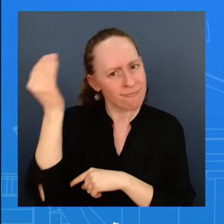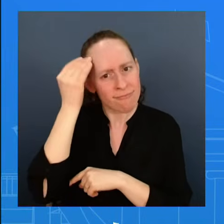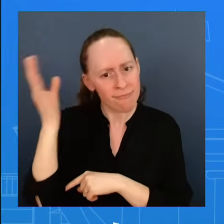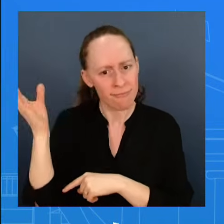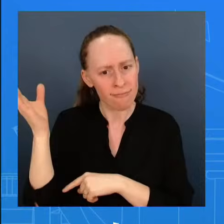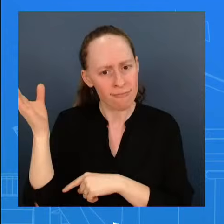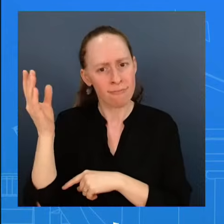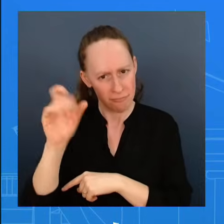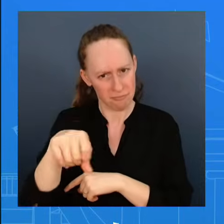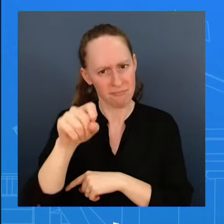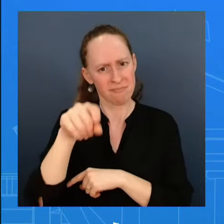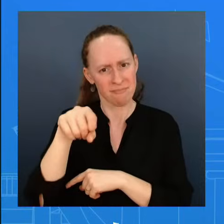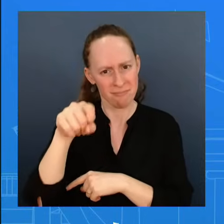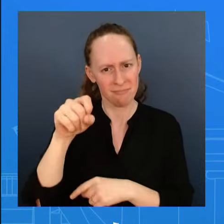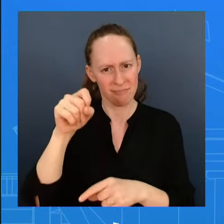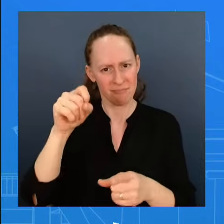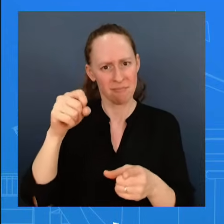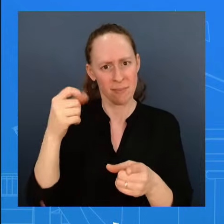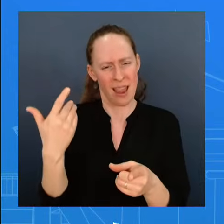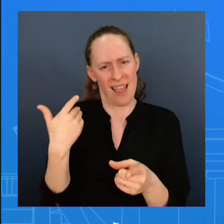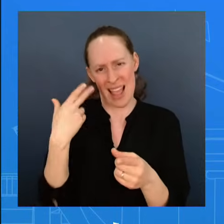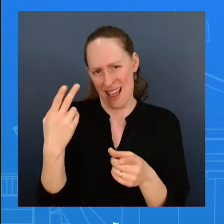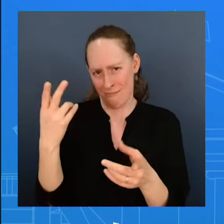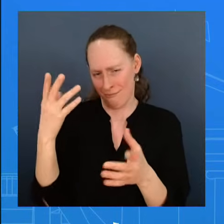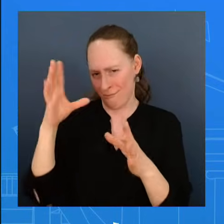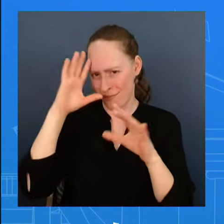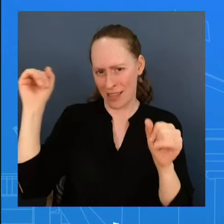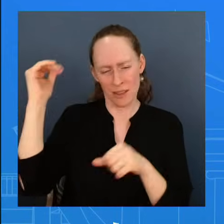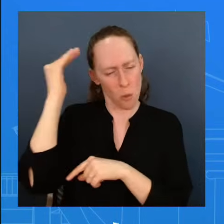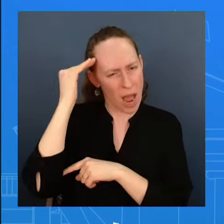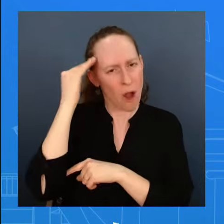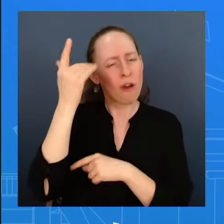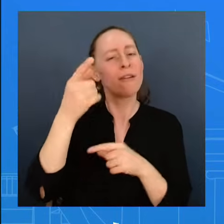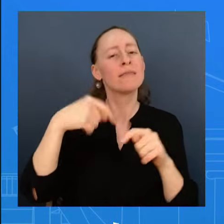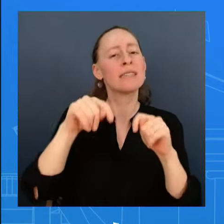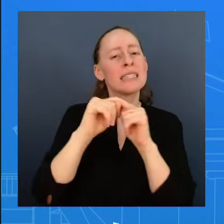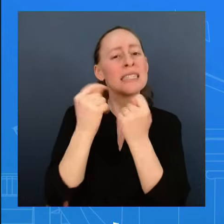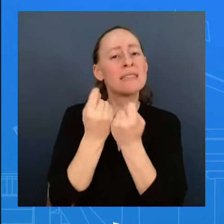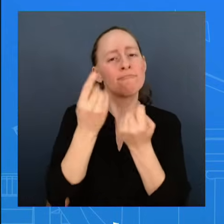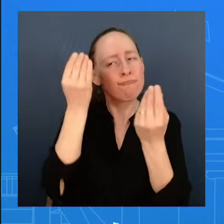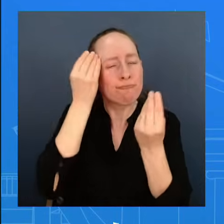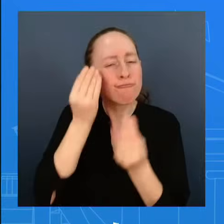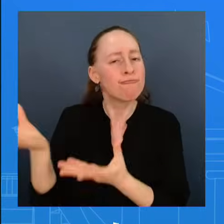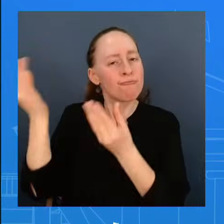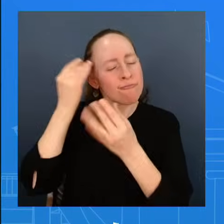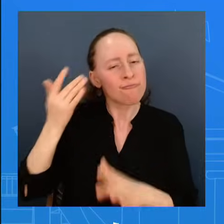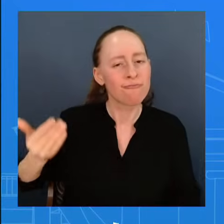on what's happening across the country and campuses. Go ahead. The Press: Thanks, Karine. Because it's Federal Reserve decision day,